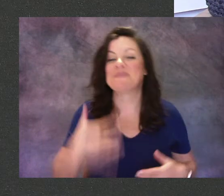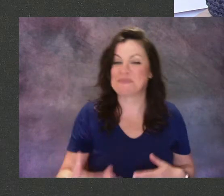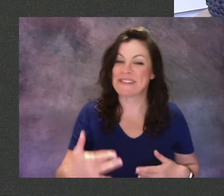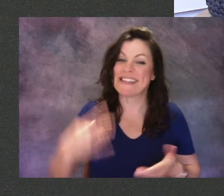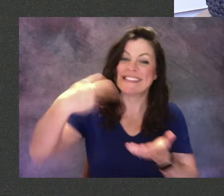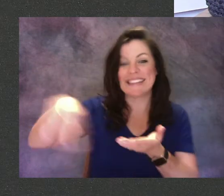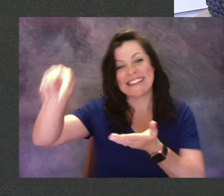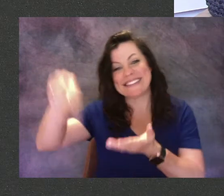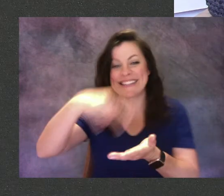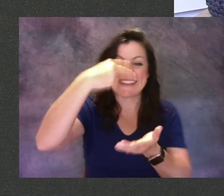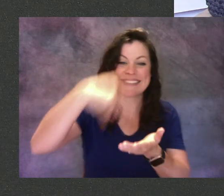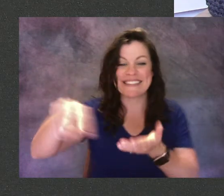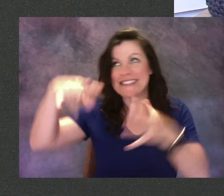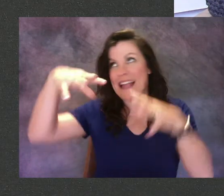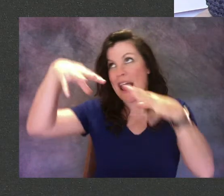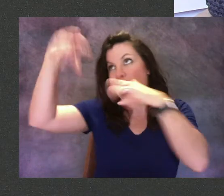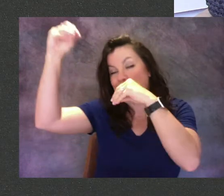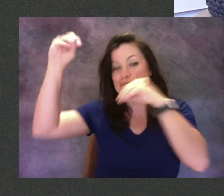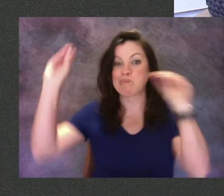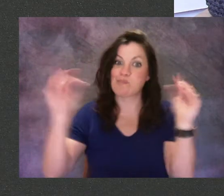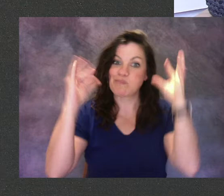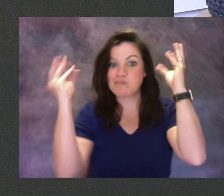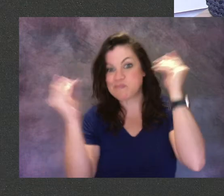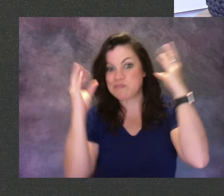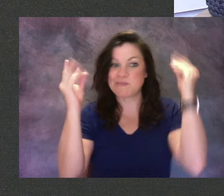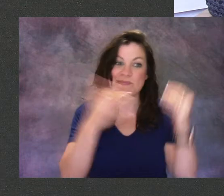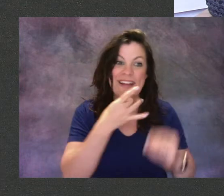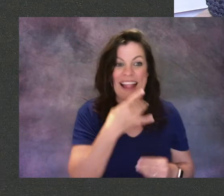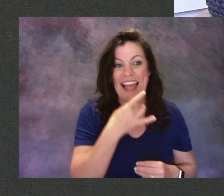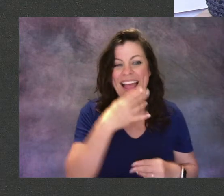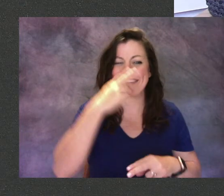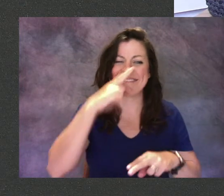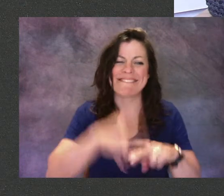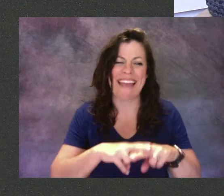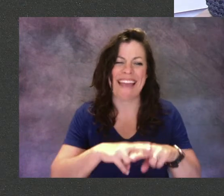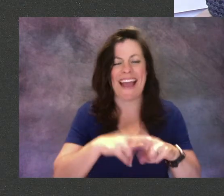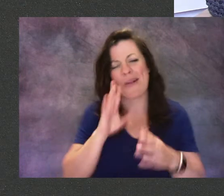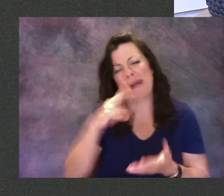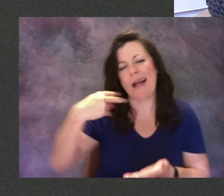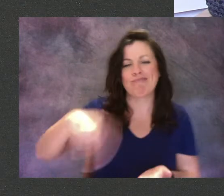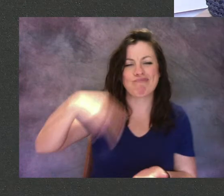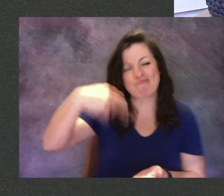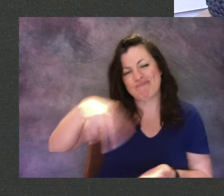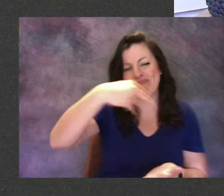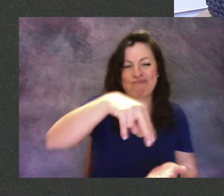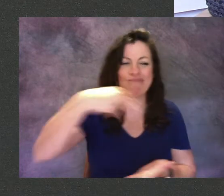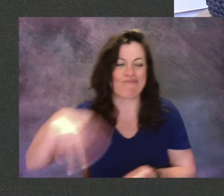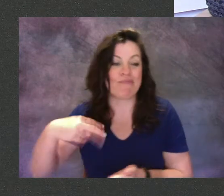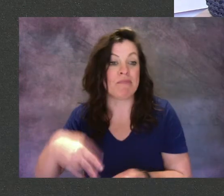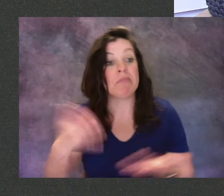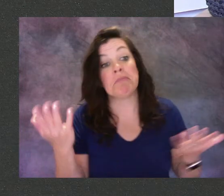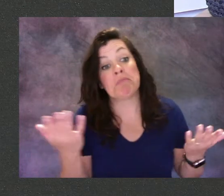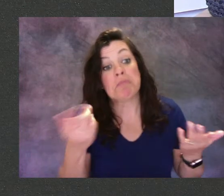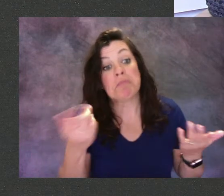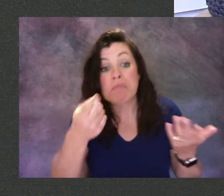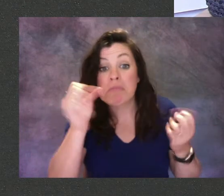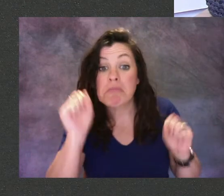We turn the lights off and put on some cool sparkly lights and we dance. You could get a special snack.